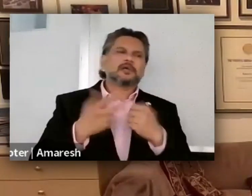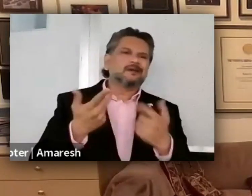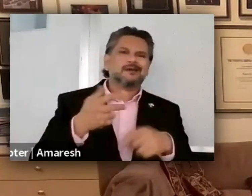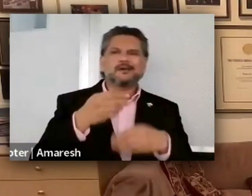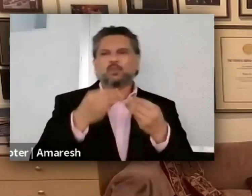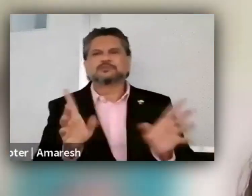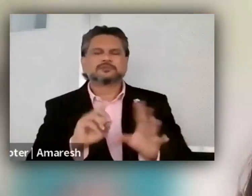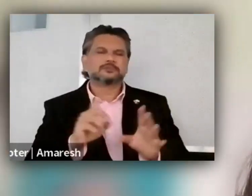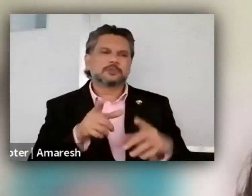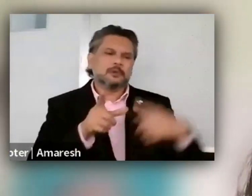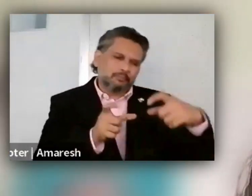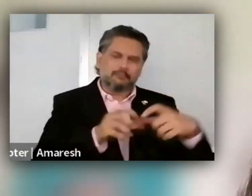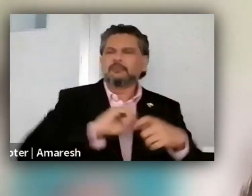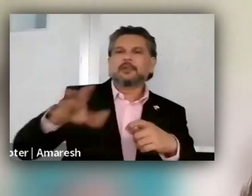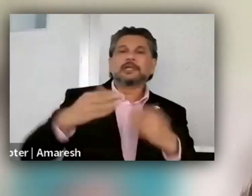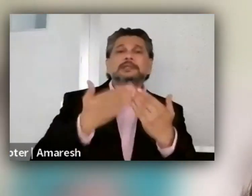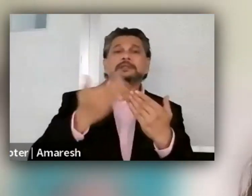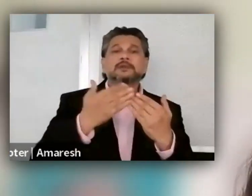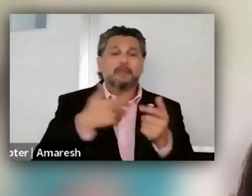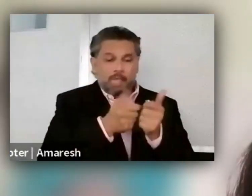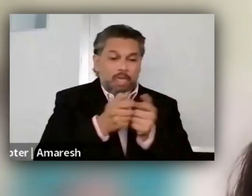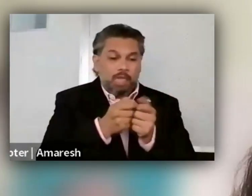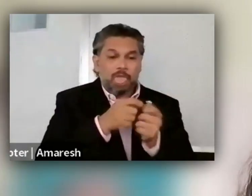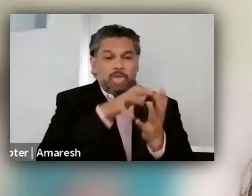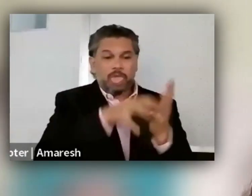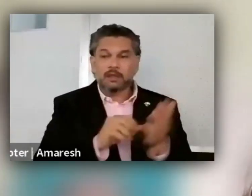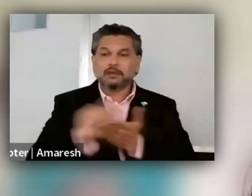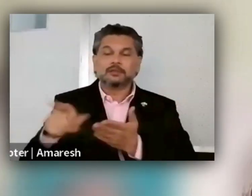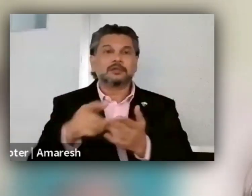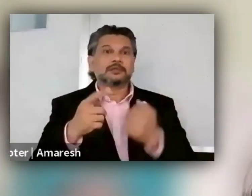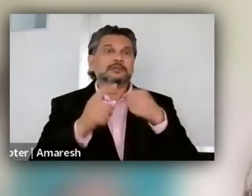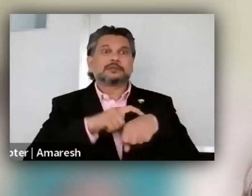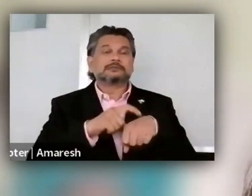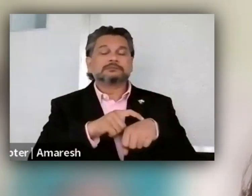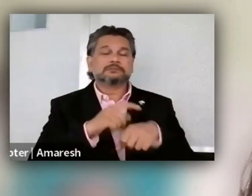And it's not that they're, oh, I don't want to think, oh, well, I don't have, there's no one